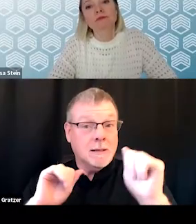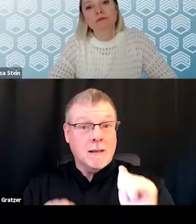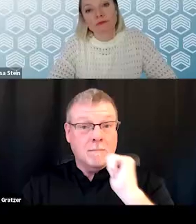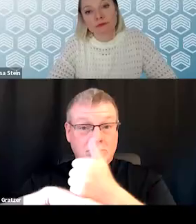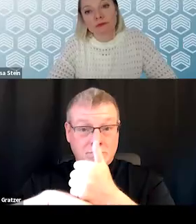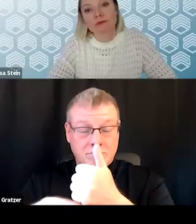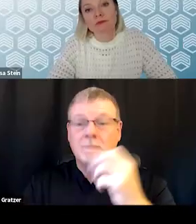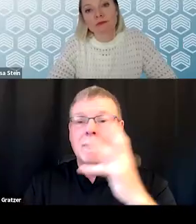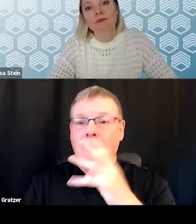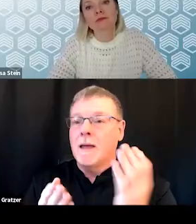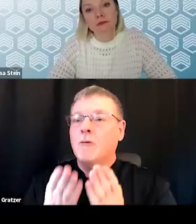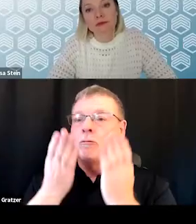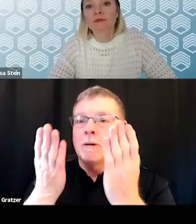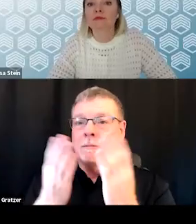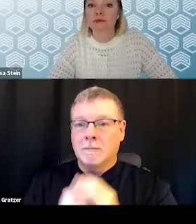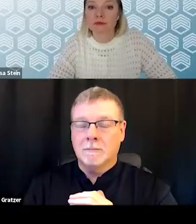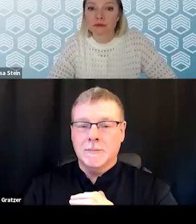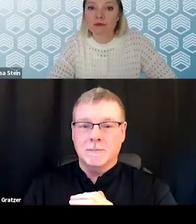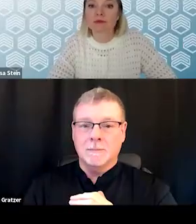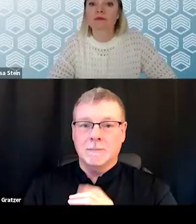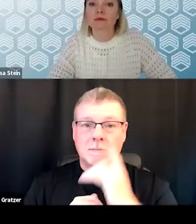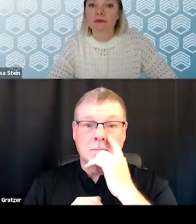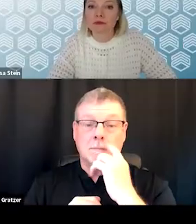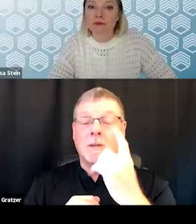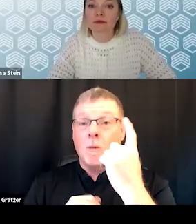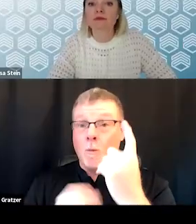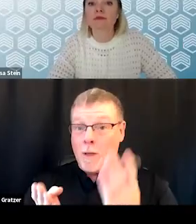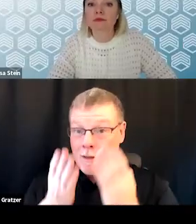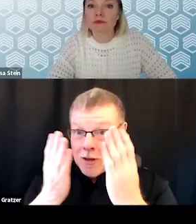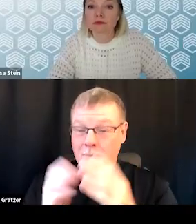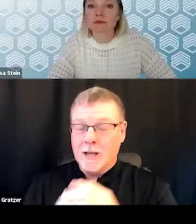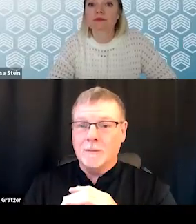and recommendations. So one of the recommendations was to create